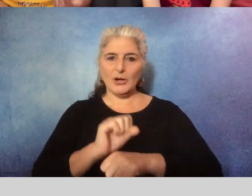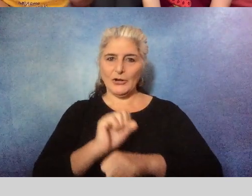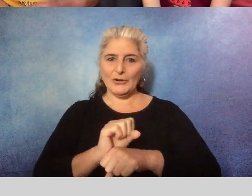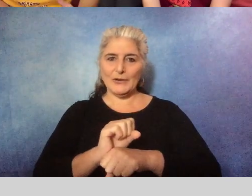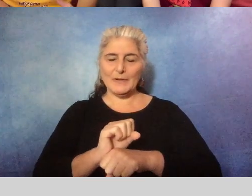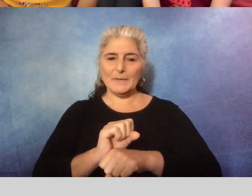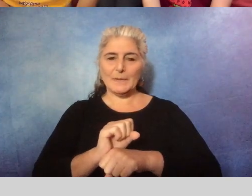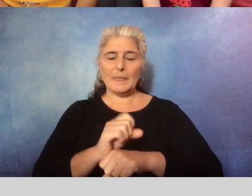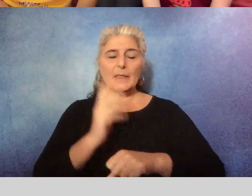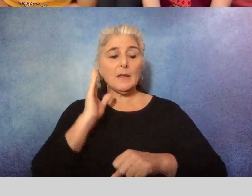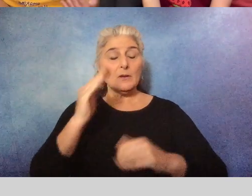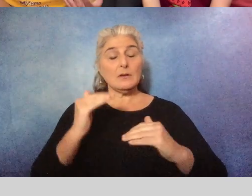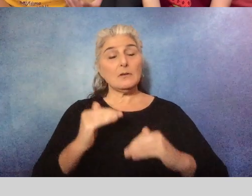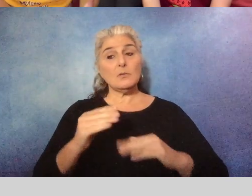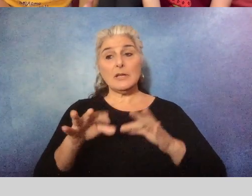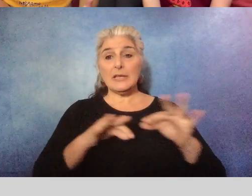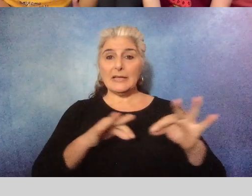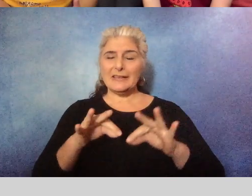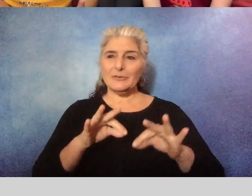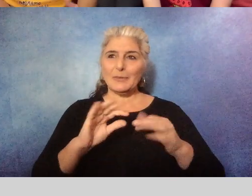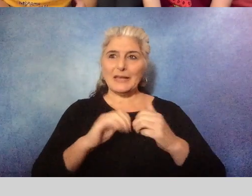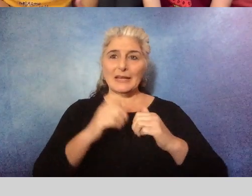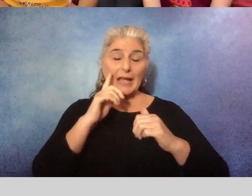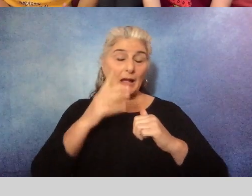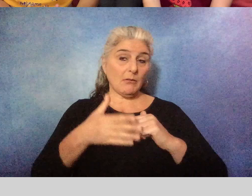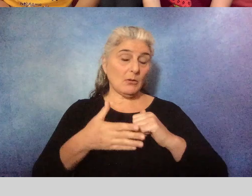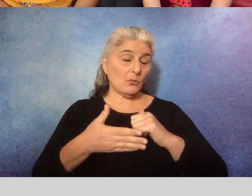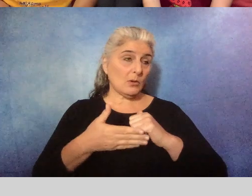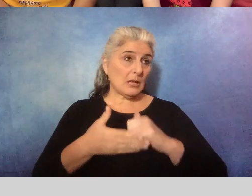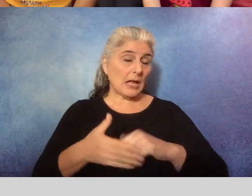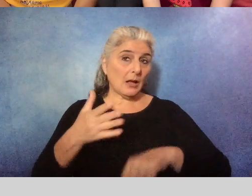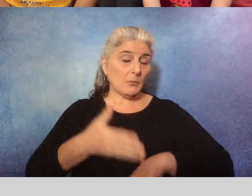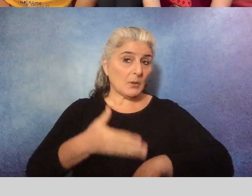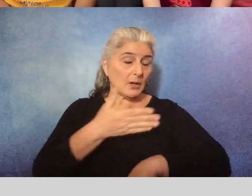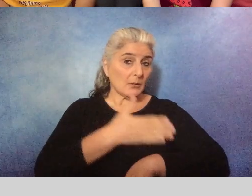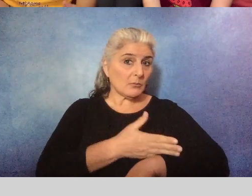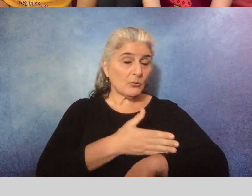We will explain how it can improve our work as developers.